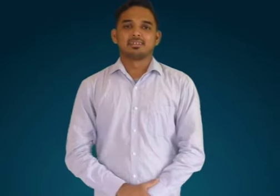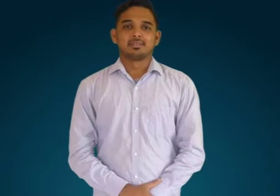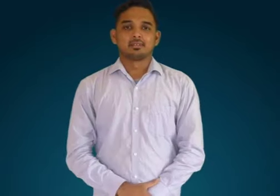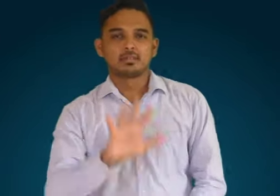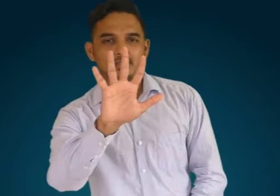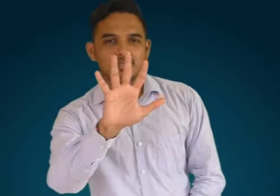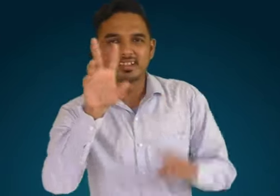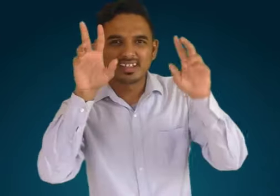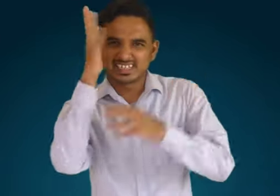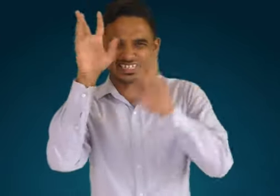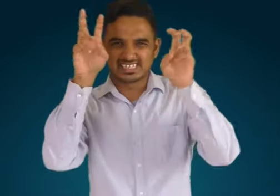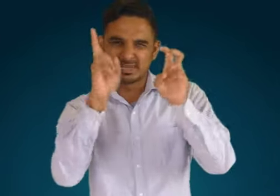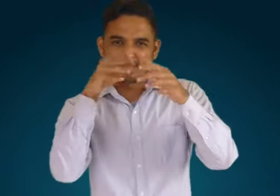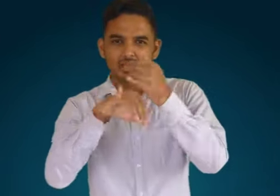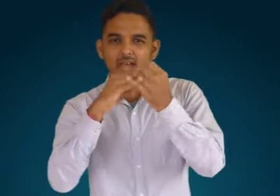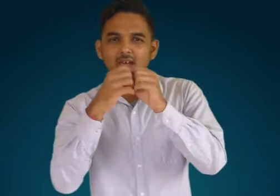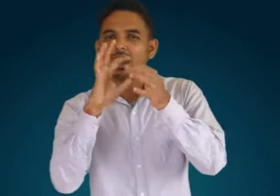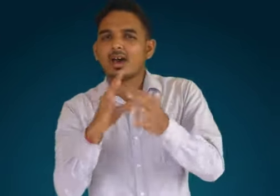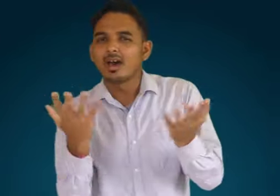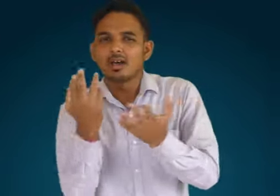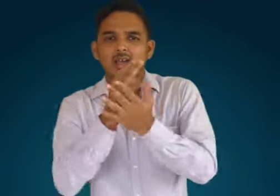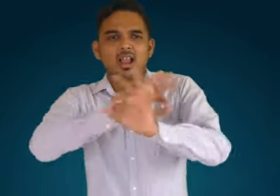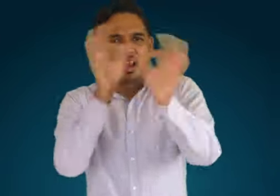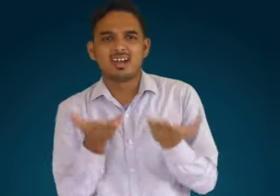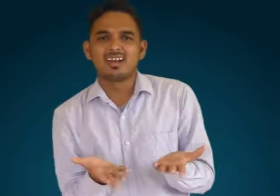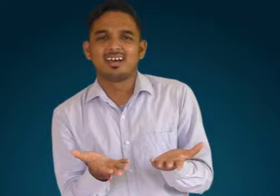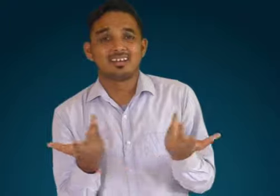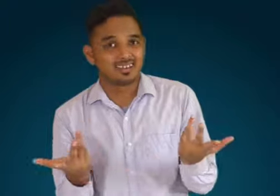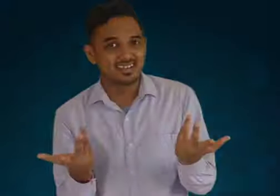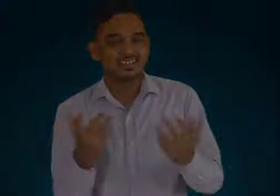it does not have to be perfect and the teacher can help the students